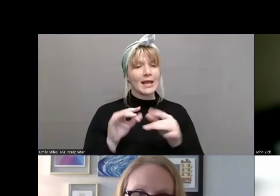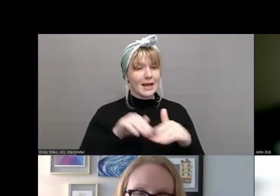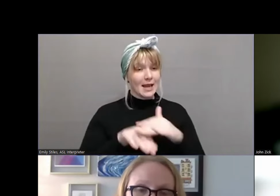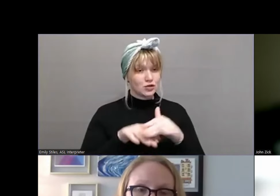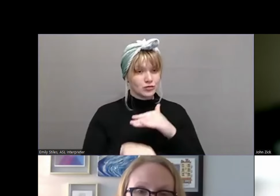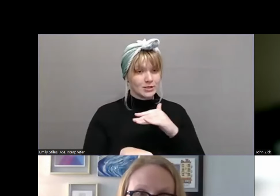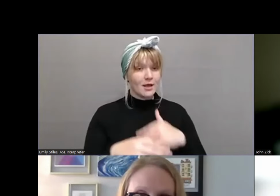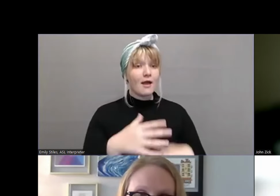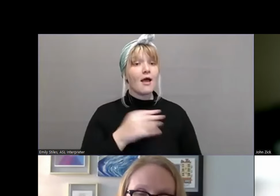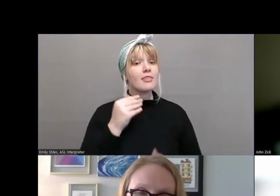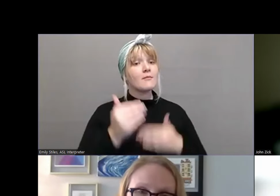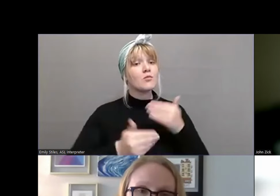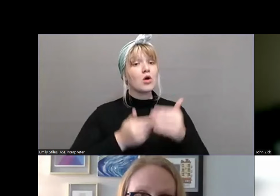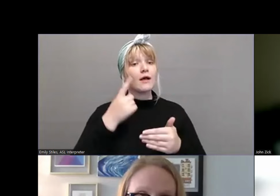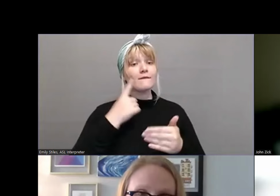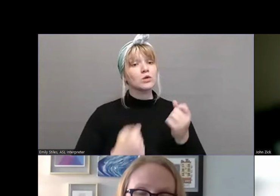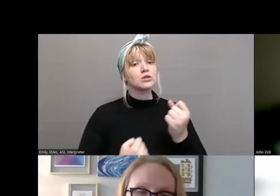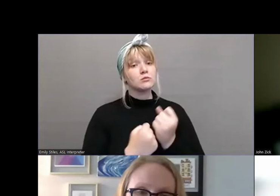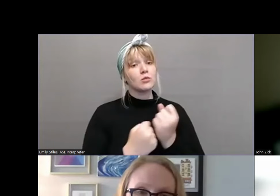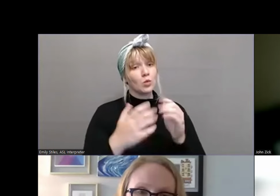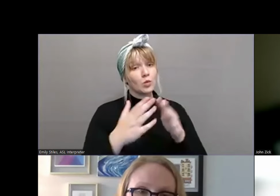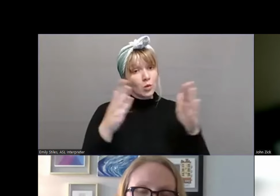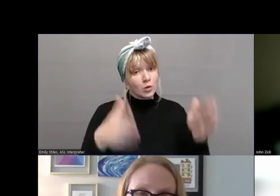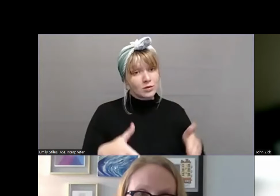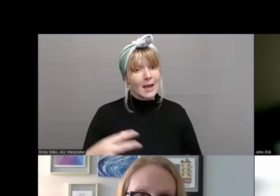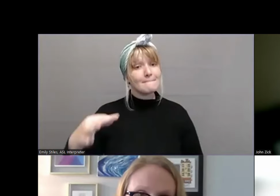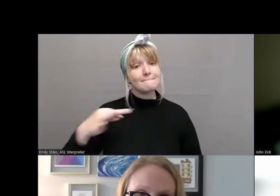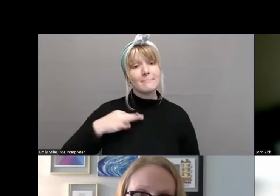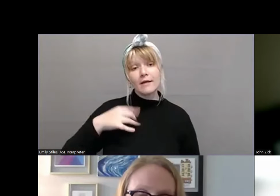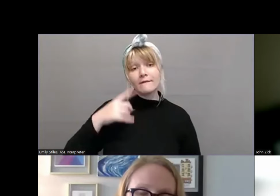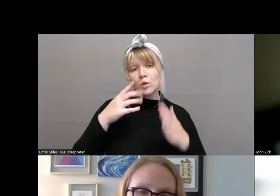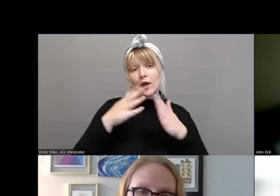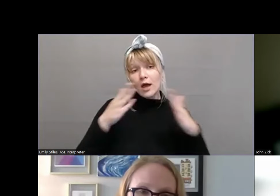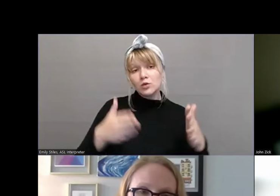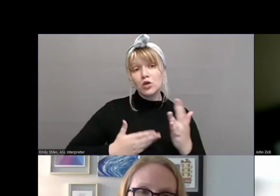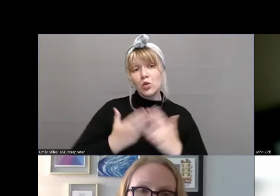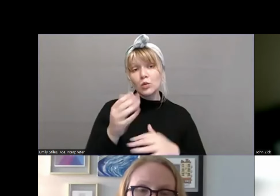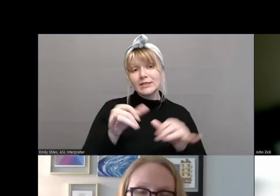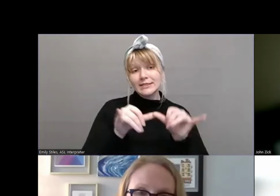for supporting households in applying for housing through that system, the more that